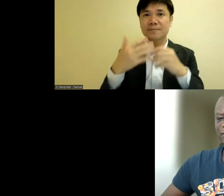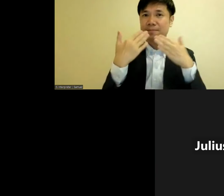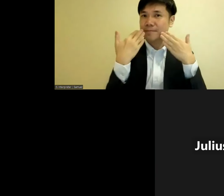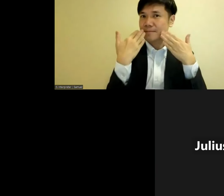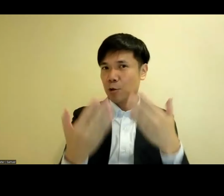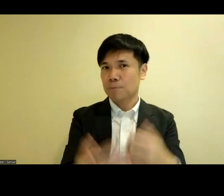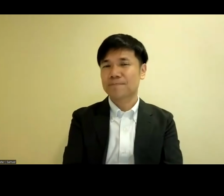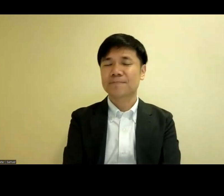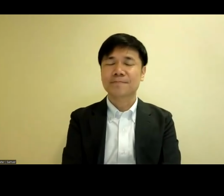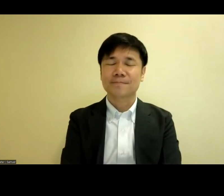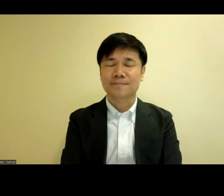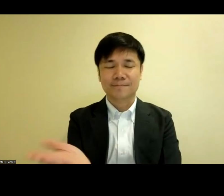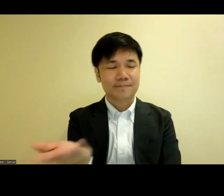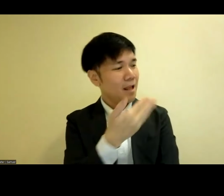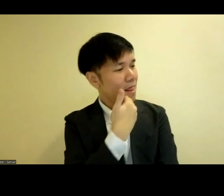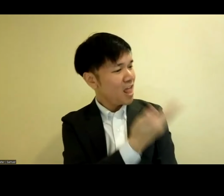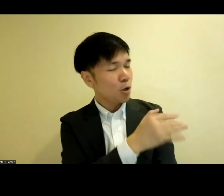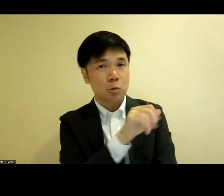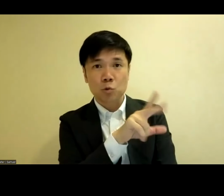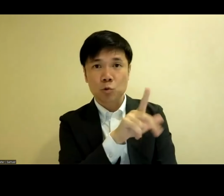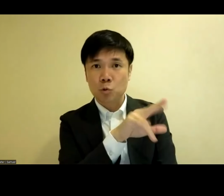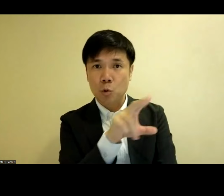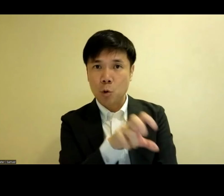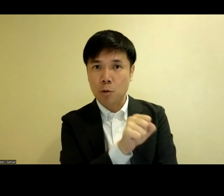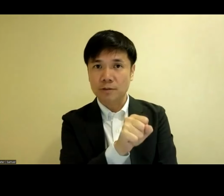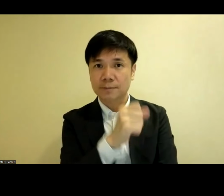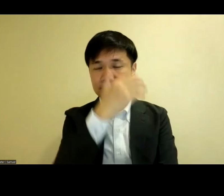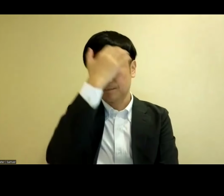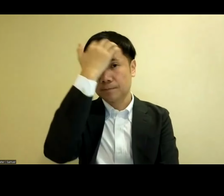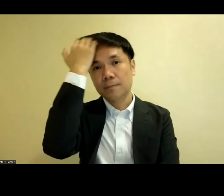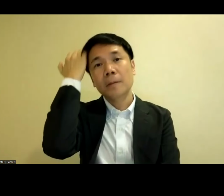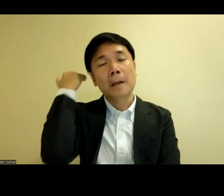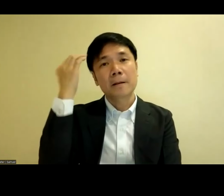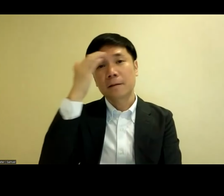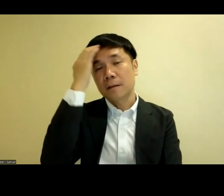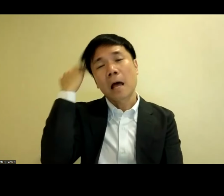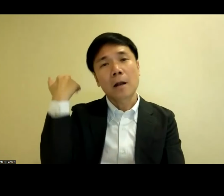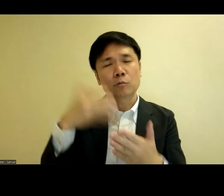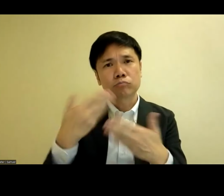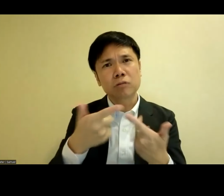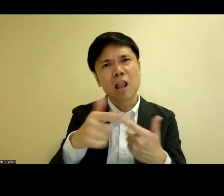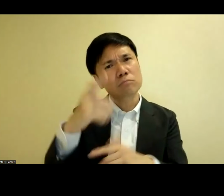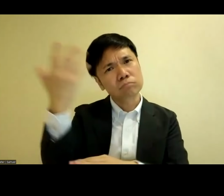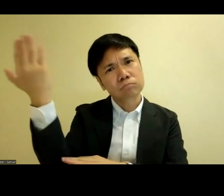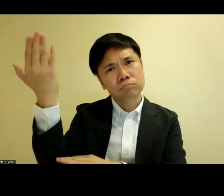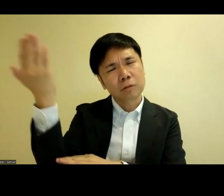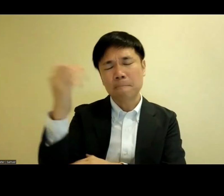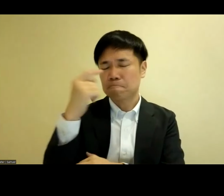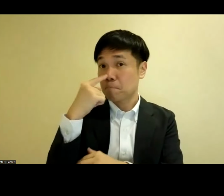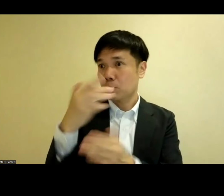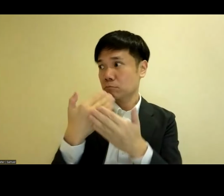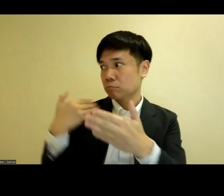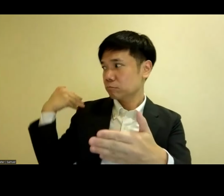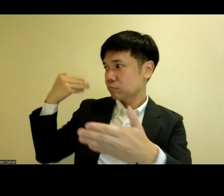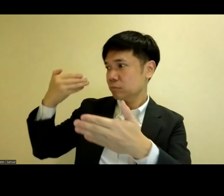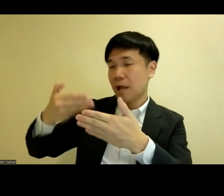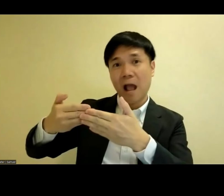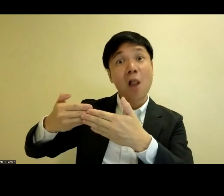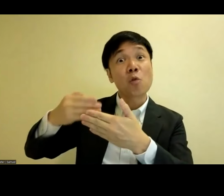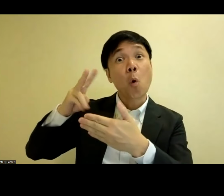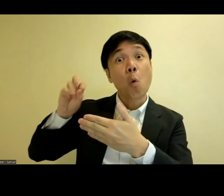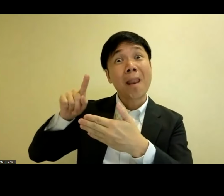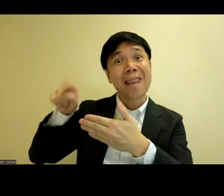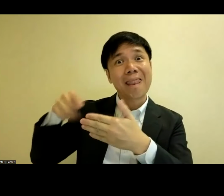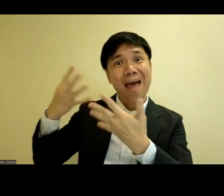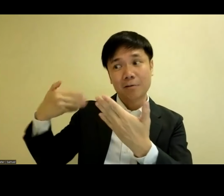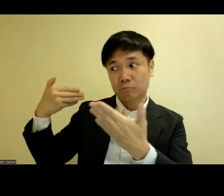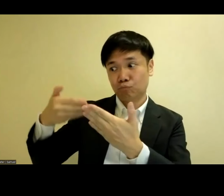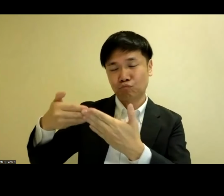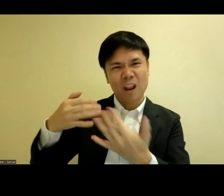Indeed, I hope the progress, as you mentioned, is quite clear and visible for all of us.